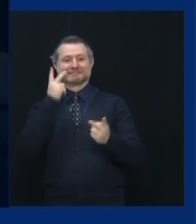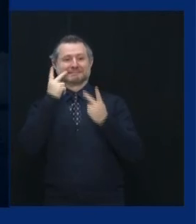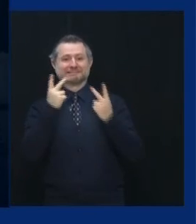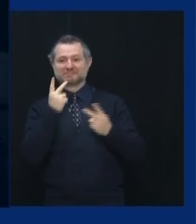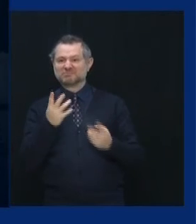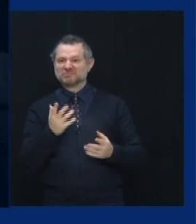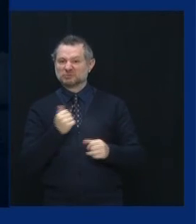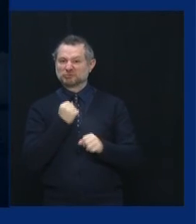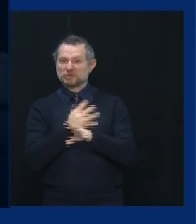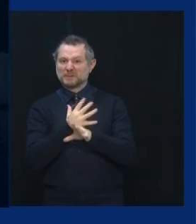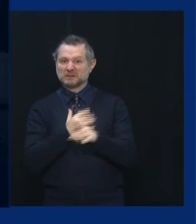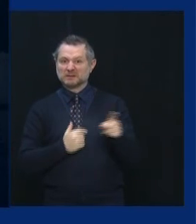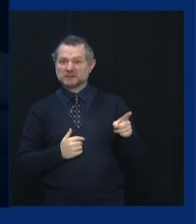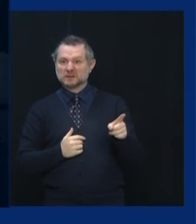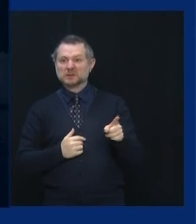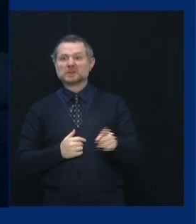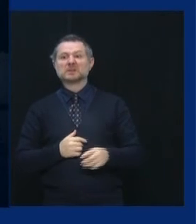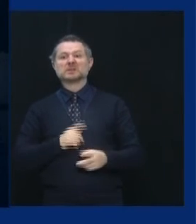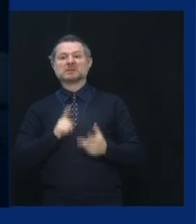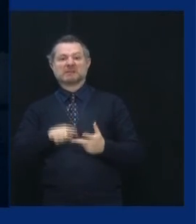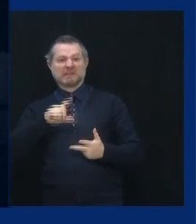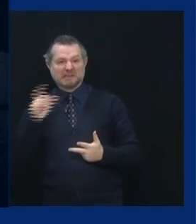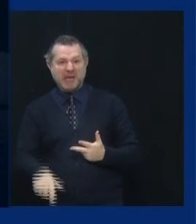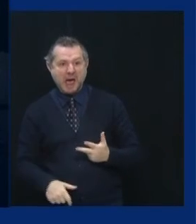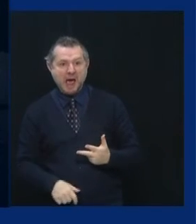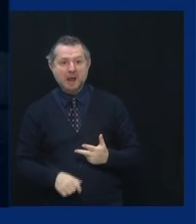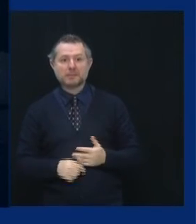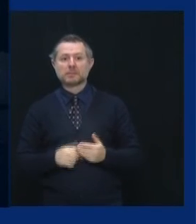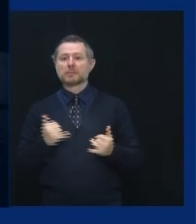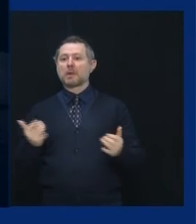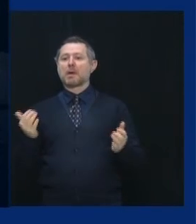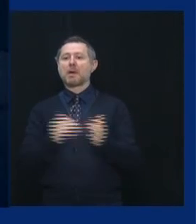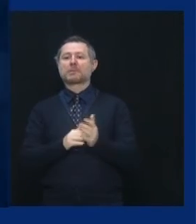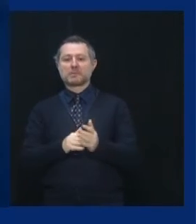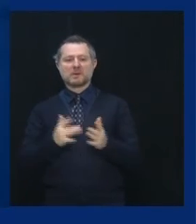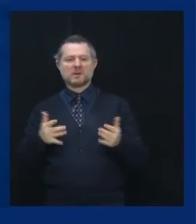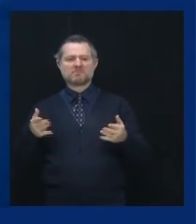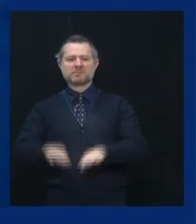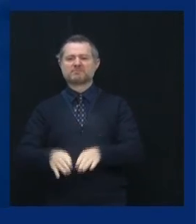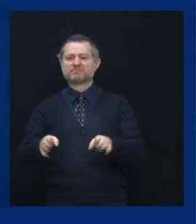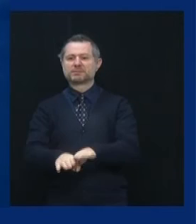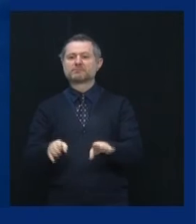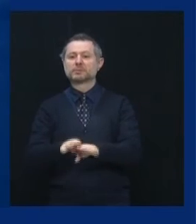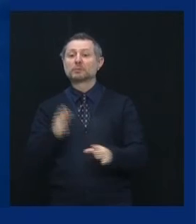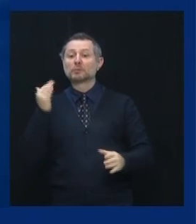WE SEE IT IN GERMANY.